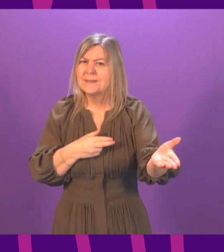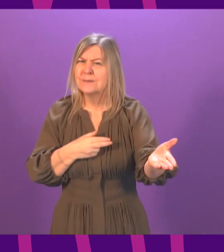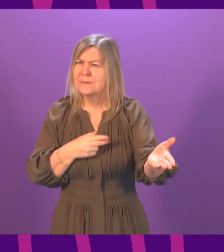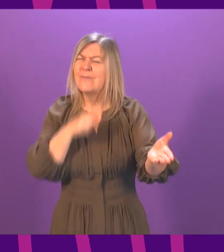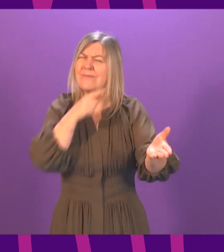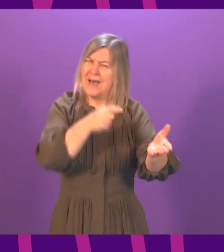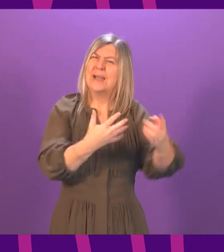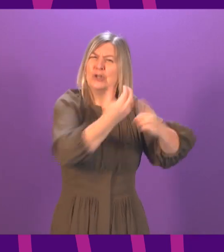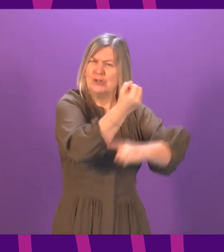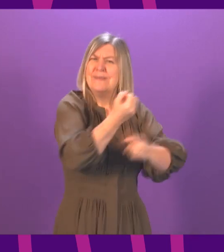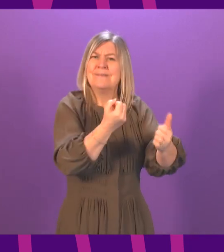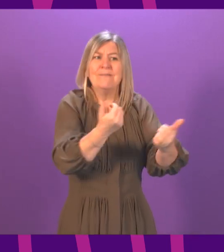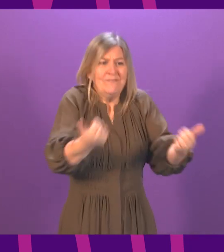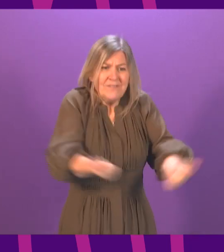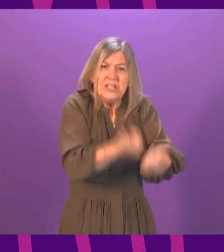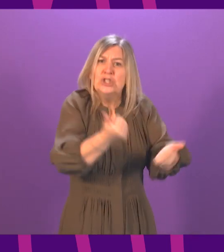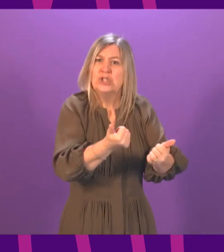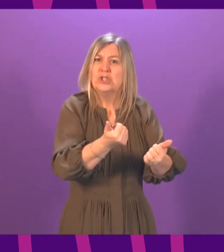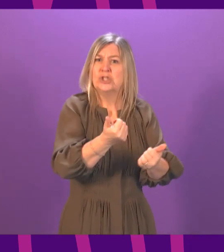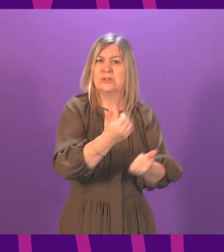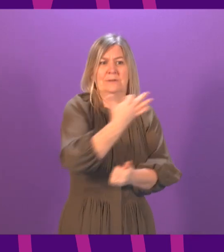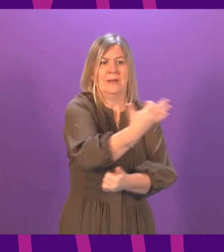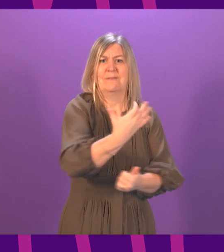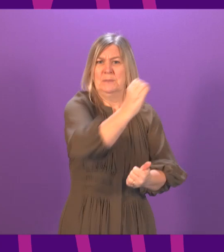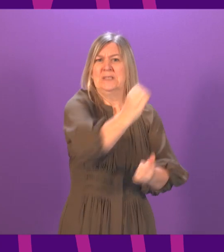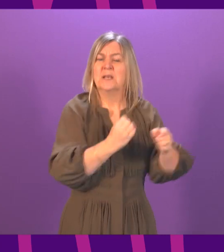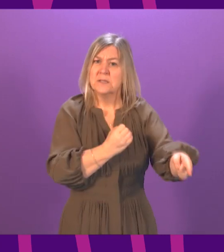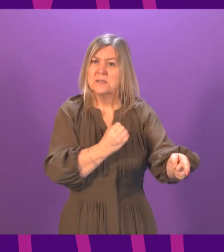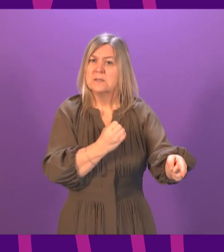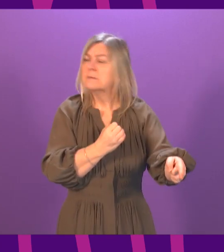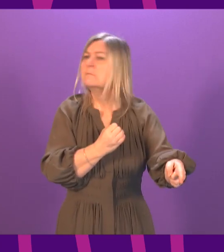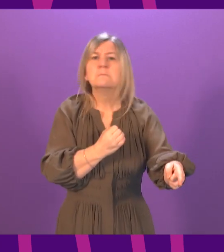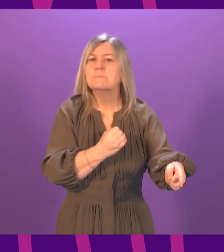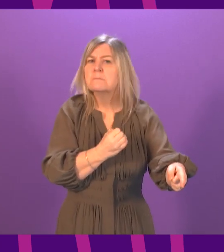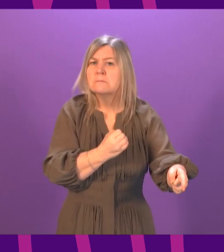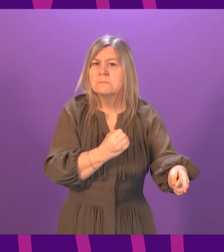Almost finishing the vaccination of older residents in care homes has not been achieved